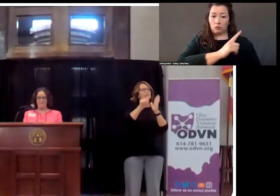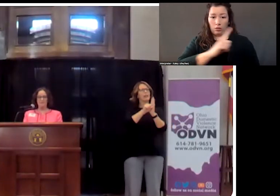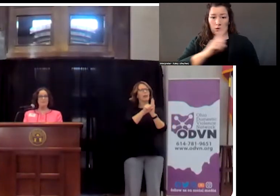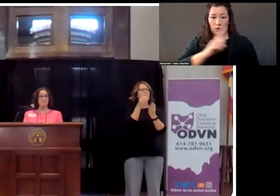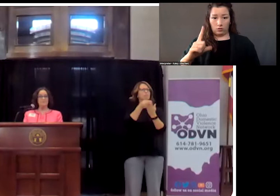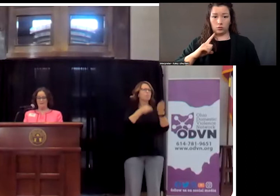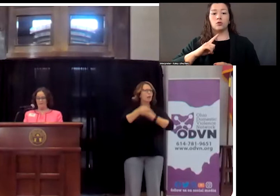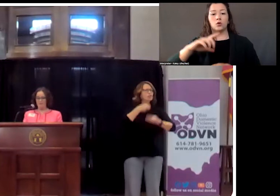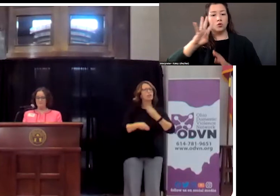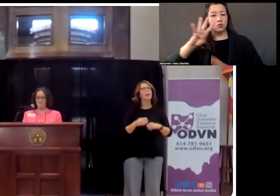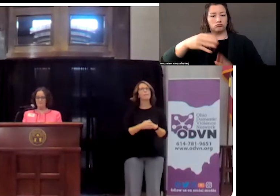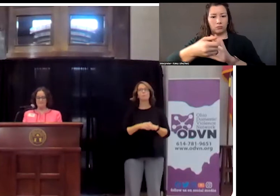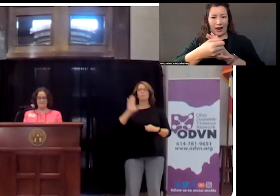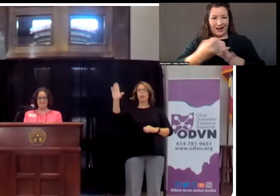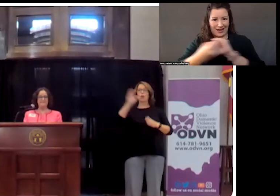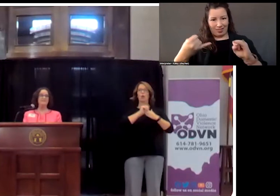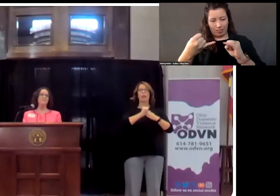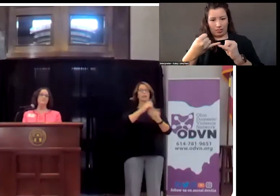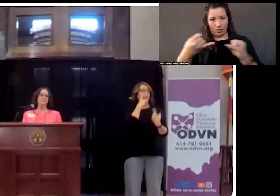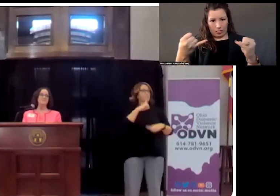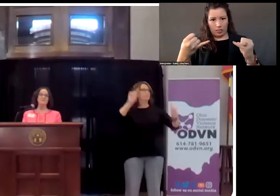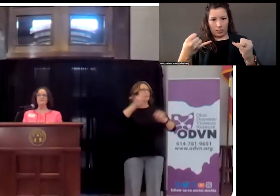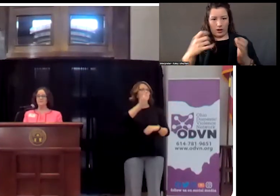Her leadership paid off in 2019 for the first time ever.